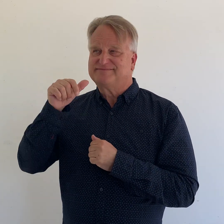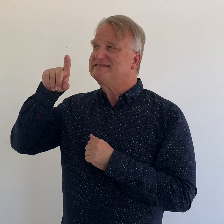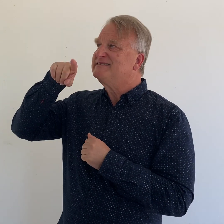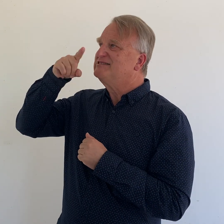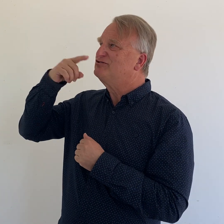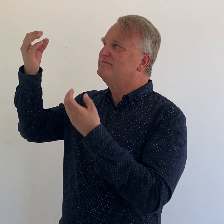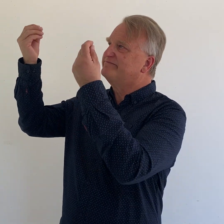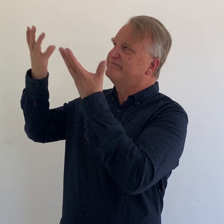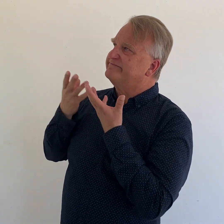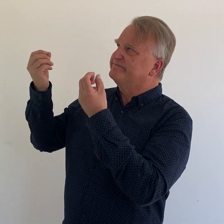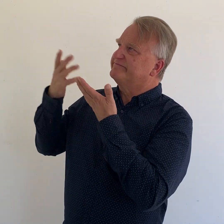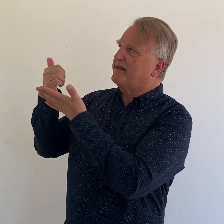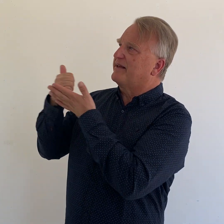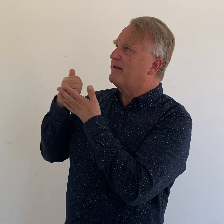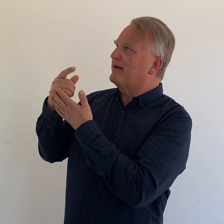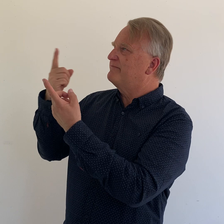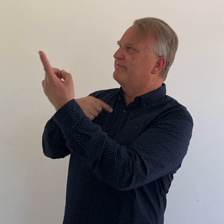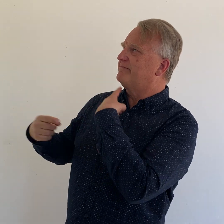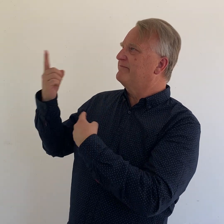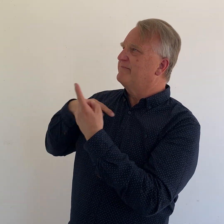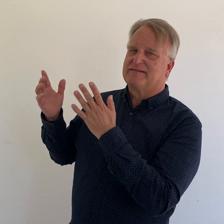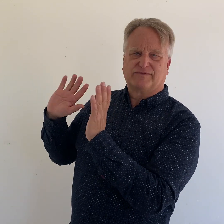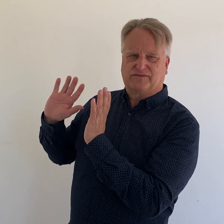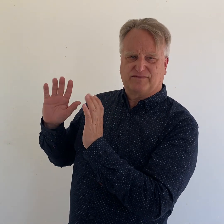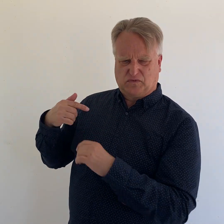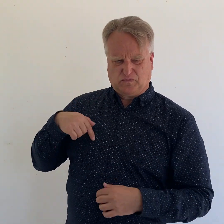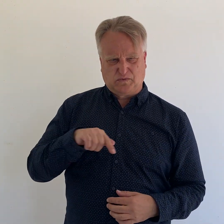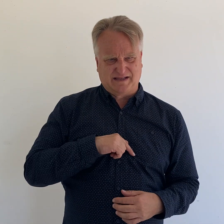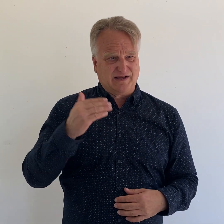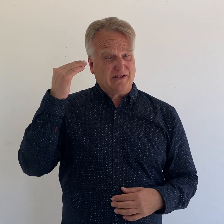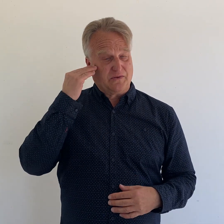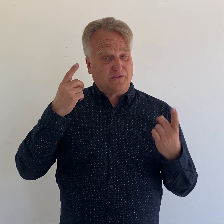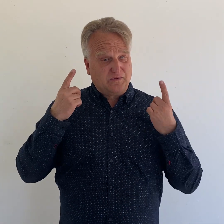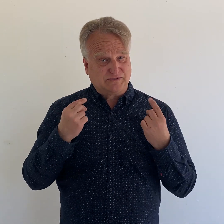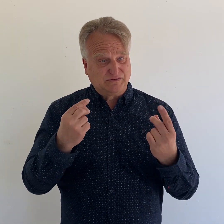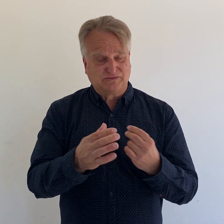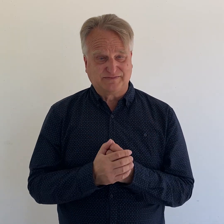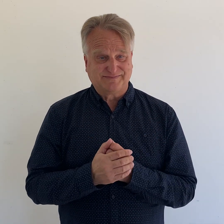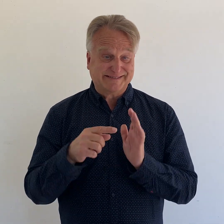Deaf people have long argued that they are in the best position to come up with solutions for effective living.